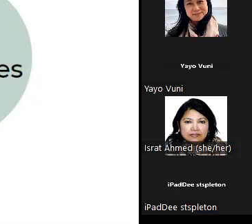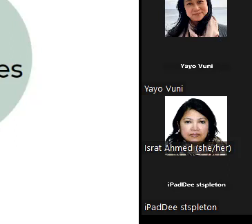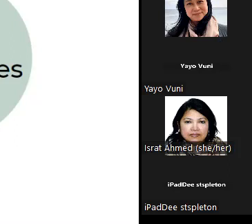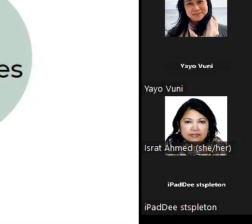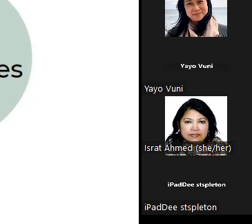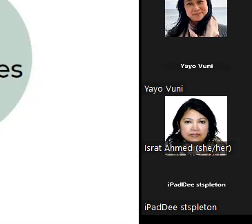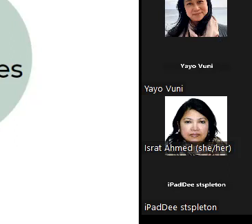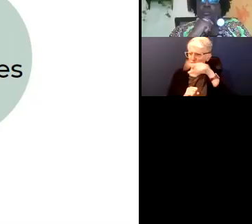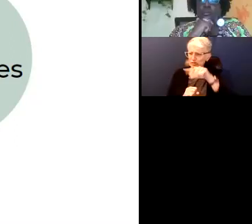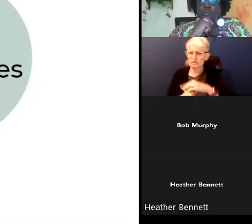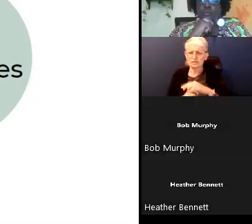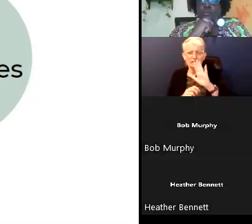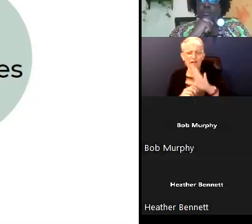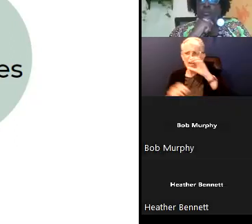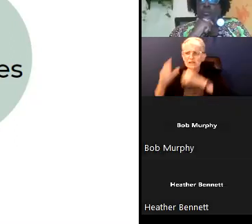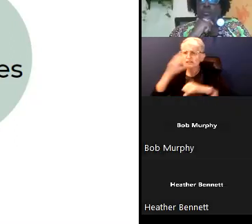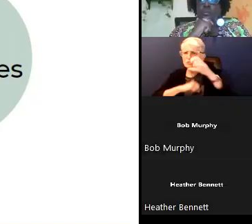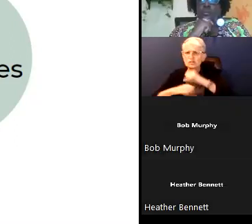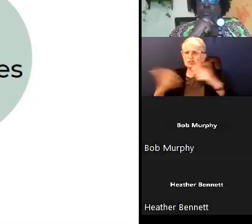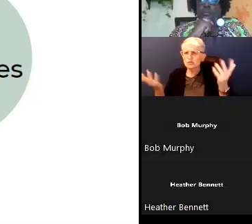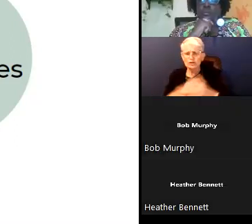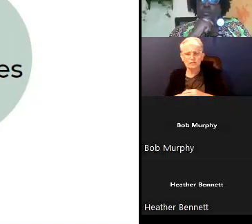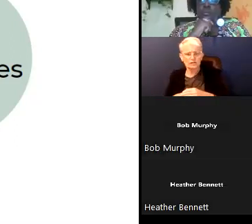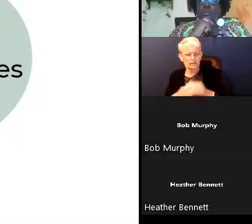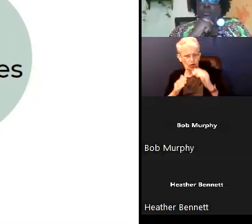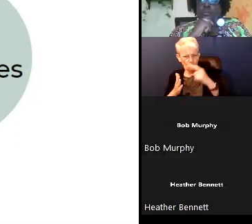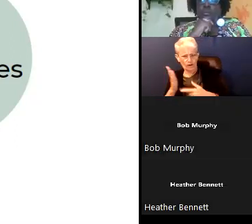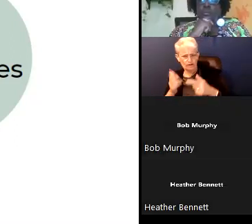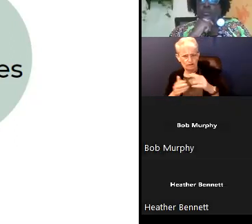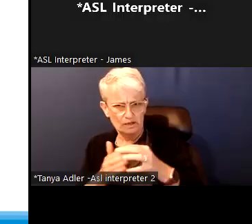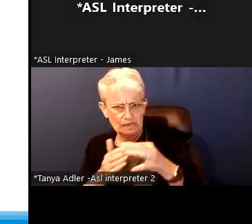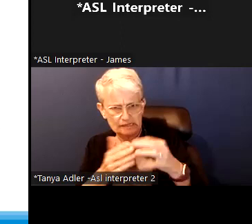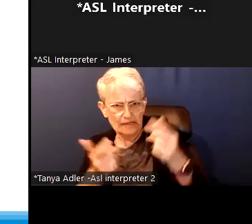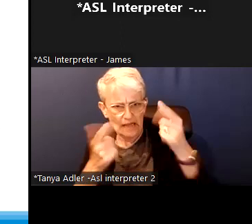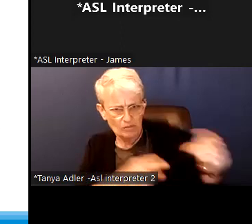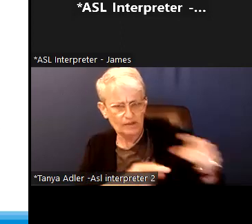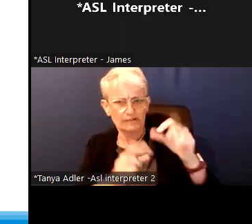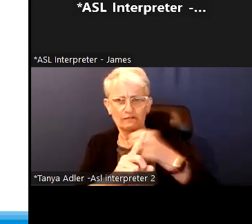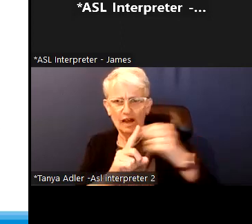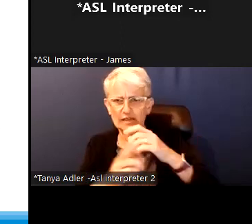Our social system is breaking due to a and affordability especially in affordability and mental health and addictions.